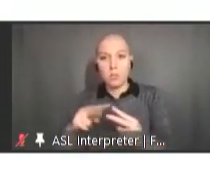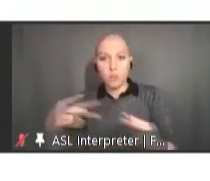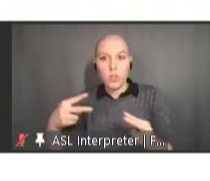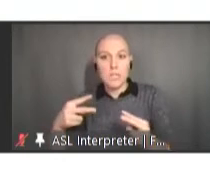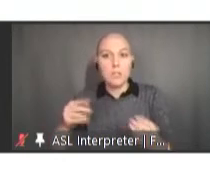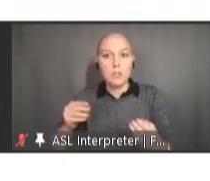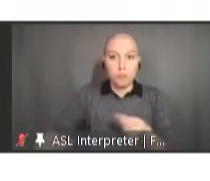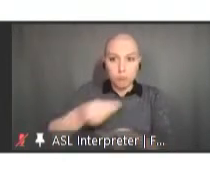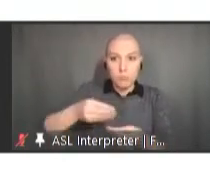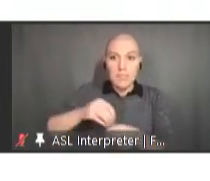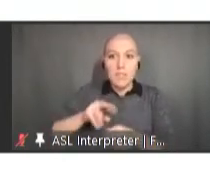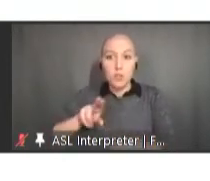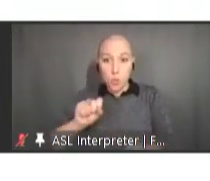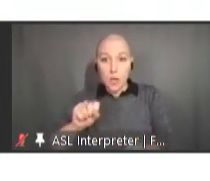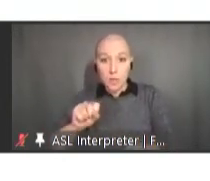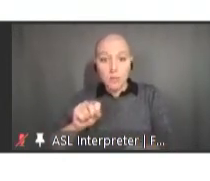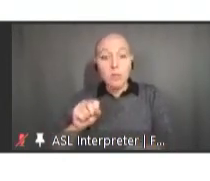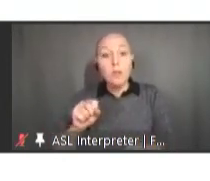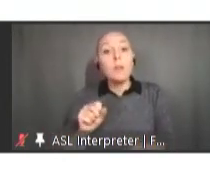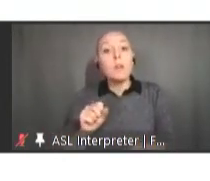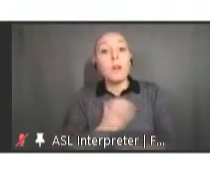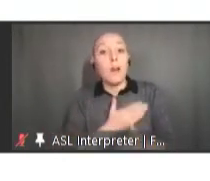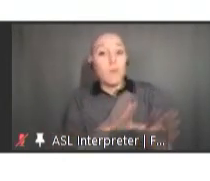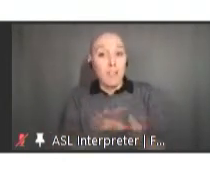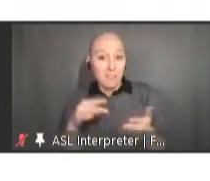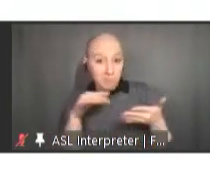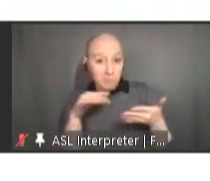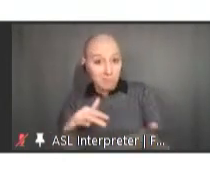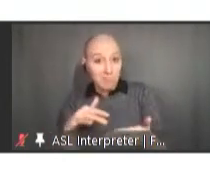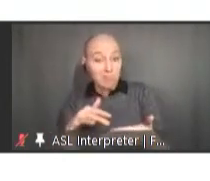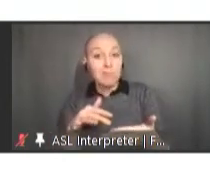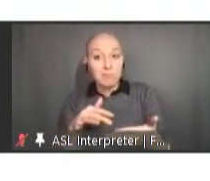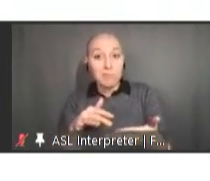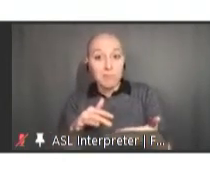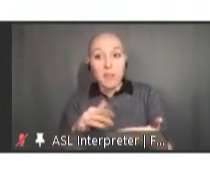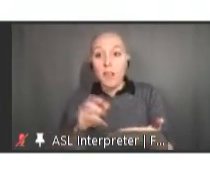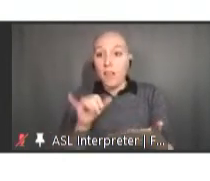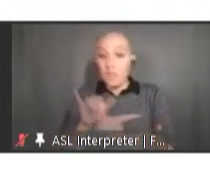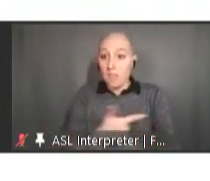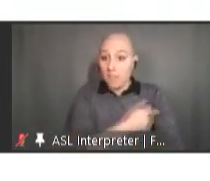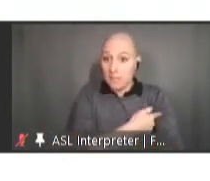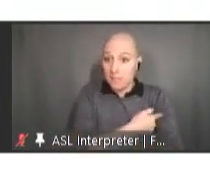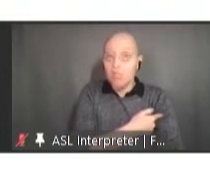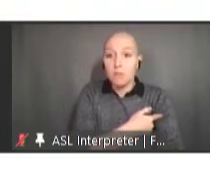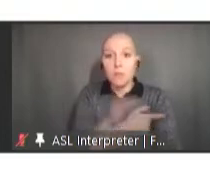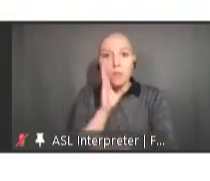how well antibody levels predict vaccine efficacy against variant strains such as delta and omicron.